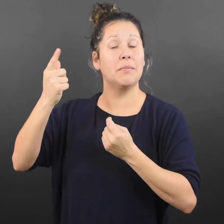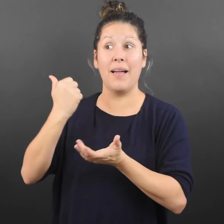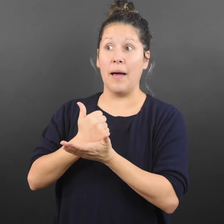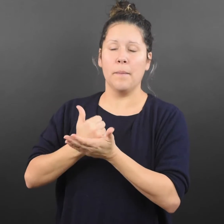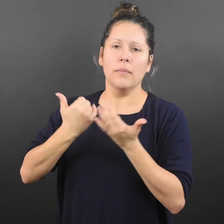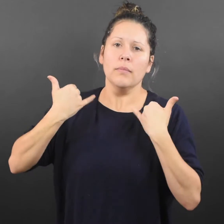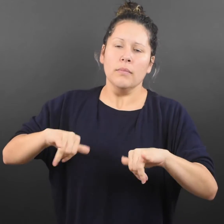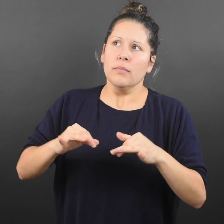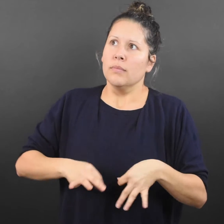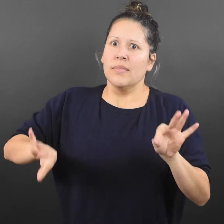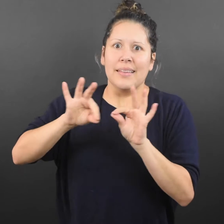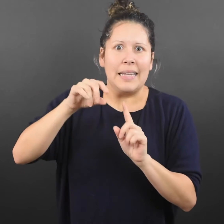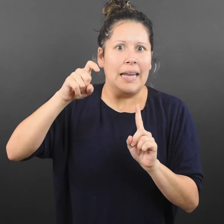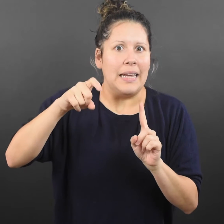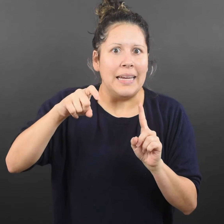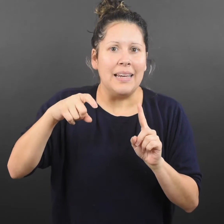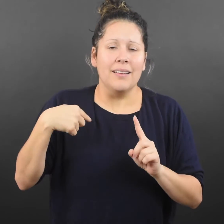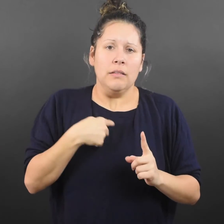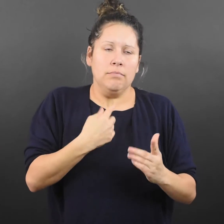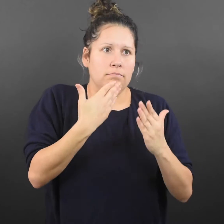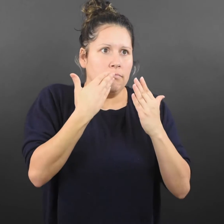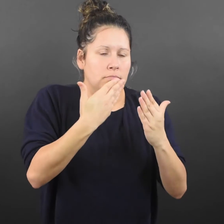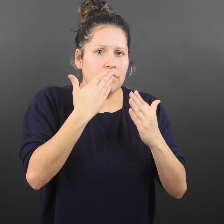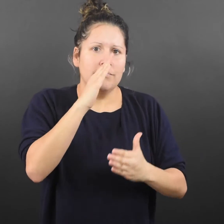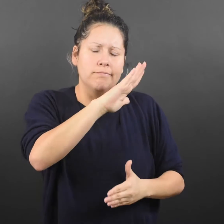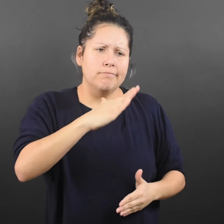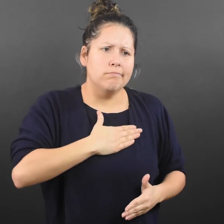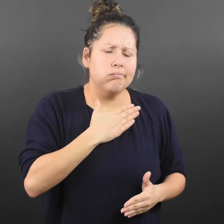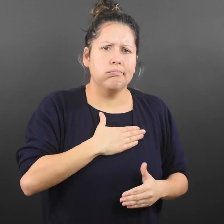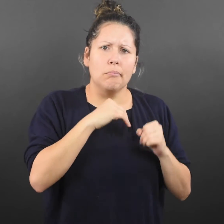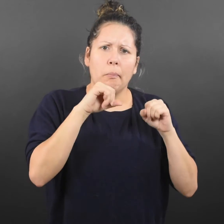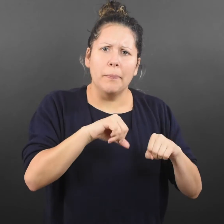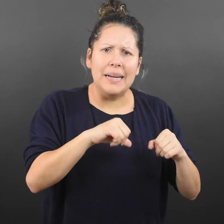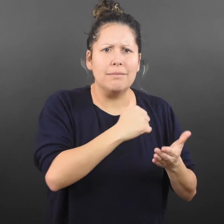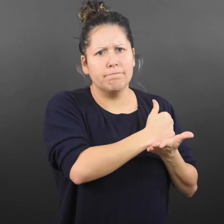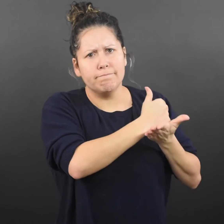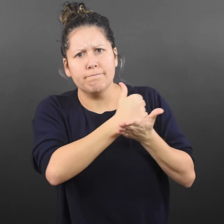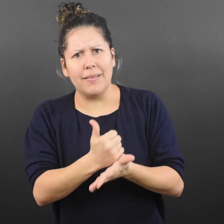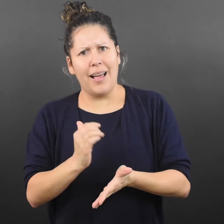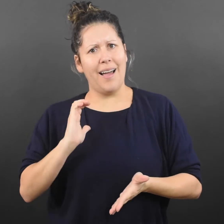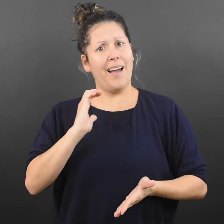and we are thankful for their willingness and ability to help our clinical team care for this